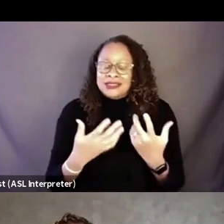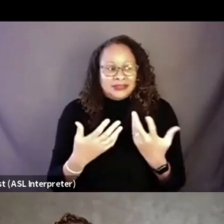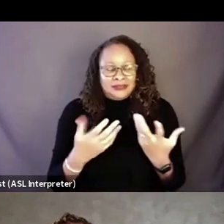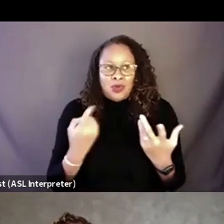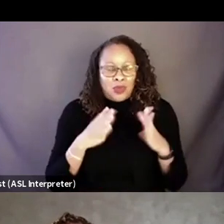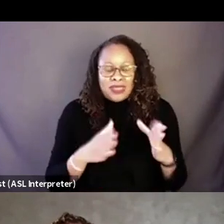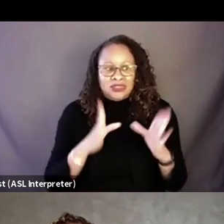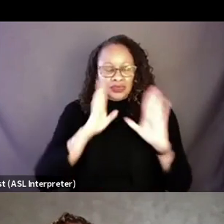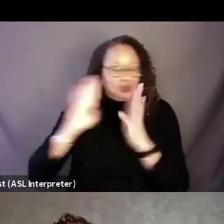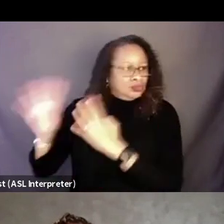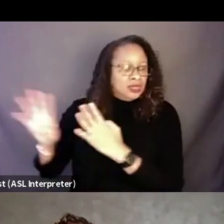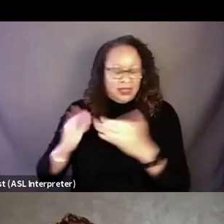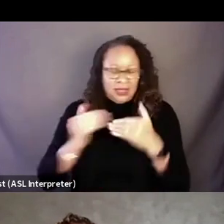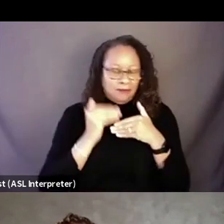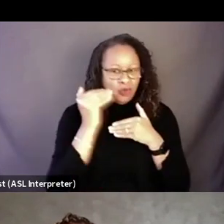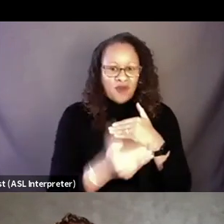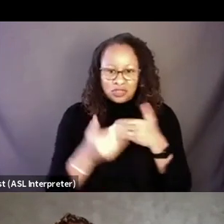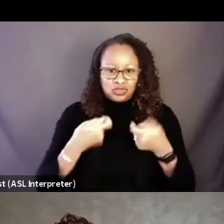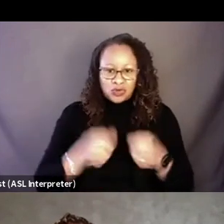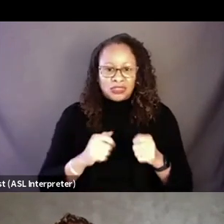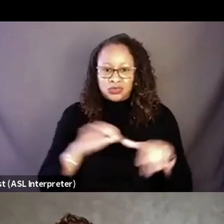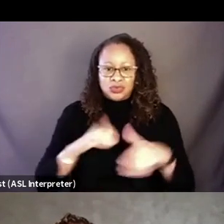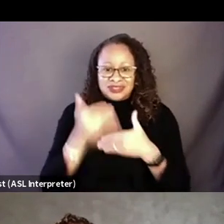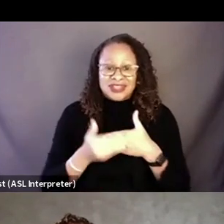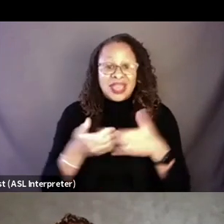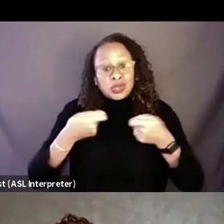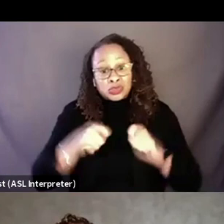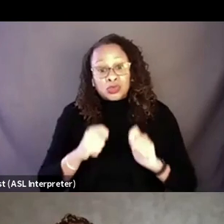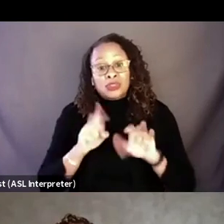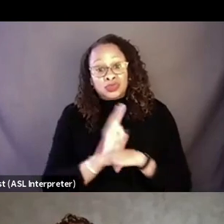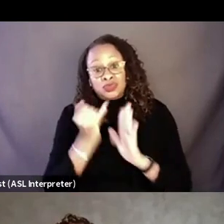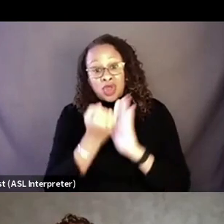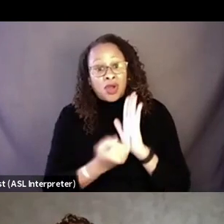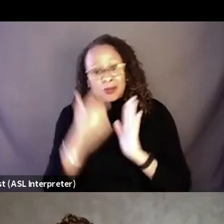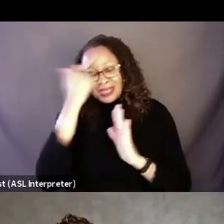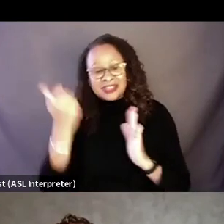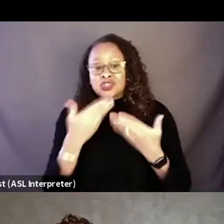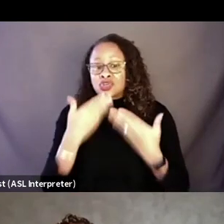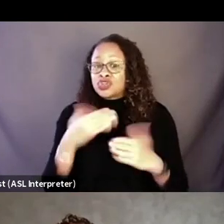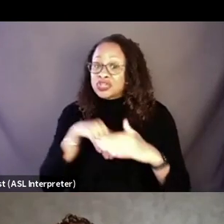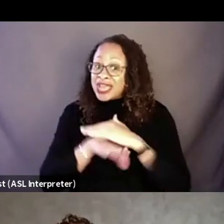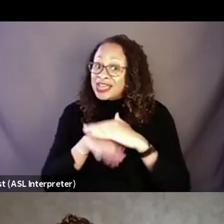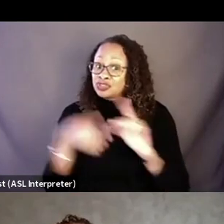And so we try and use art 'cause that is a good entry point. and it's very subtle of say, let's engage with this moment